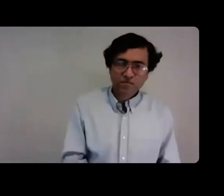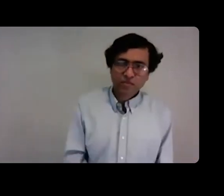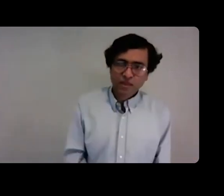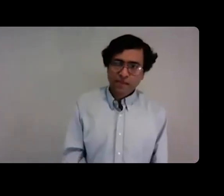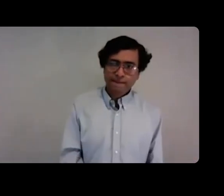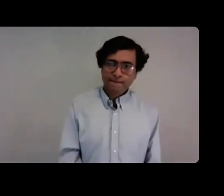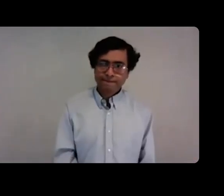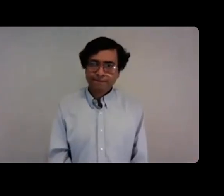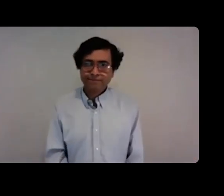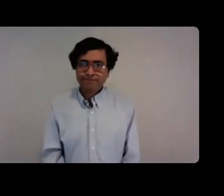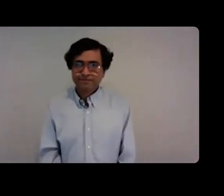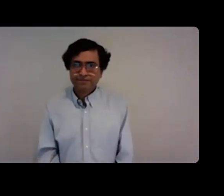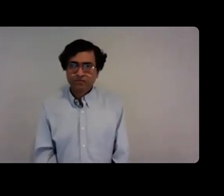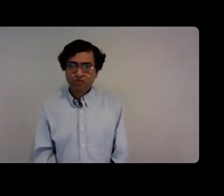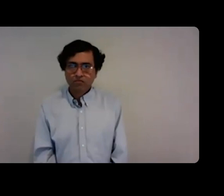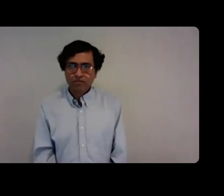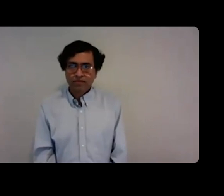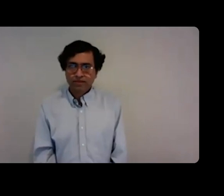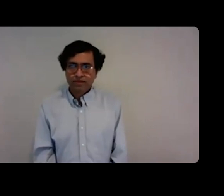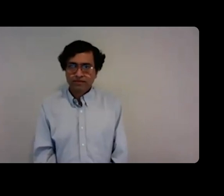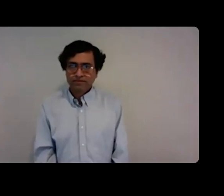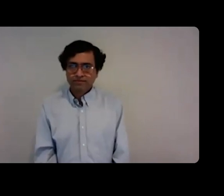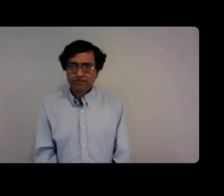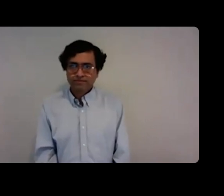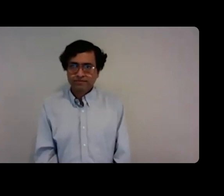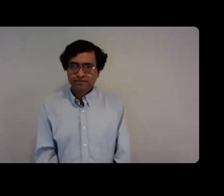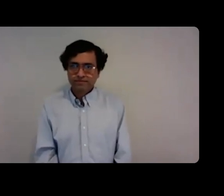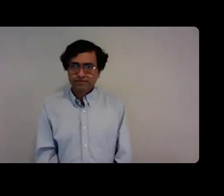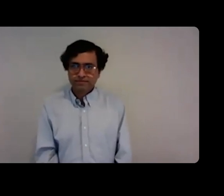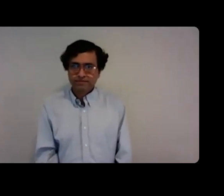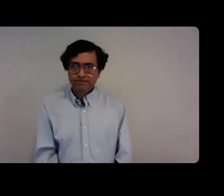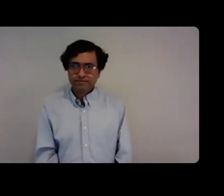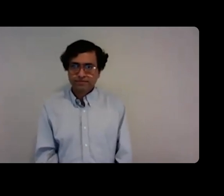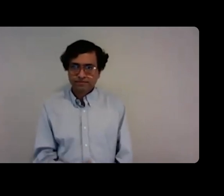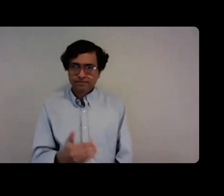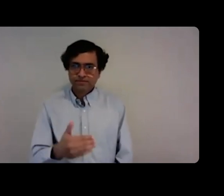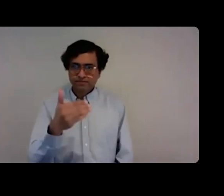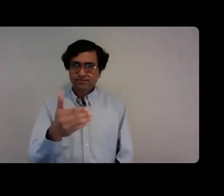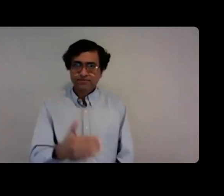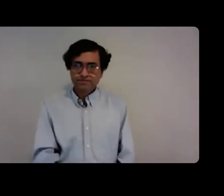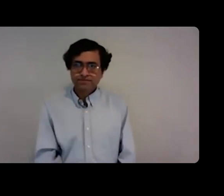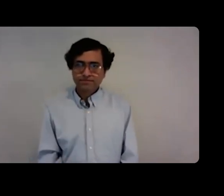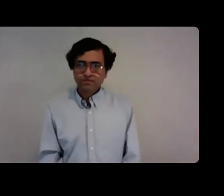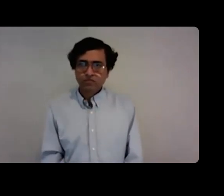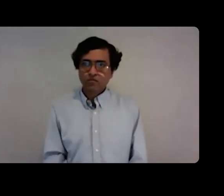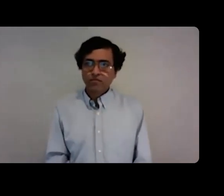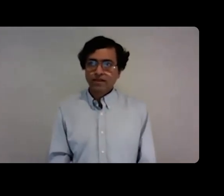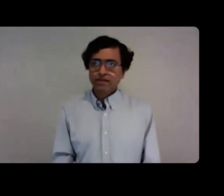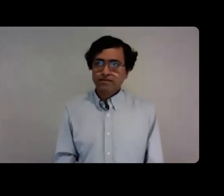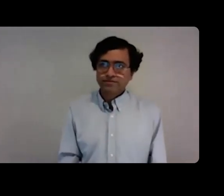sharing. Next slide, please.